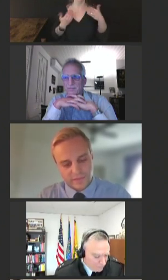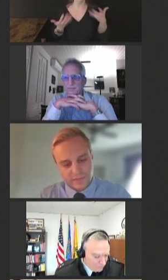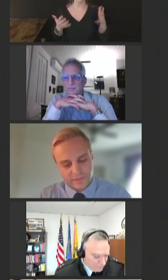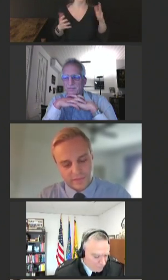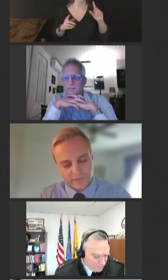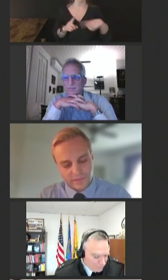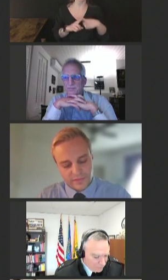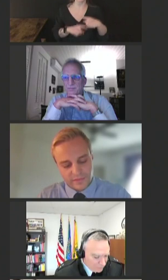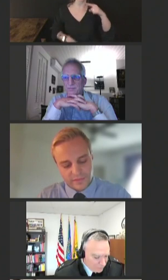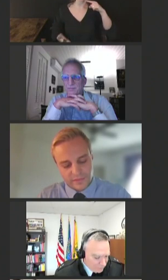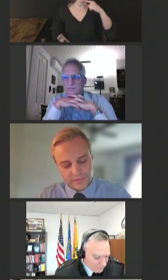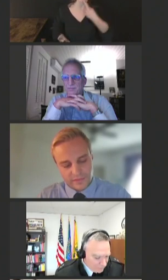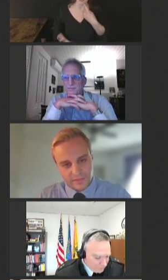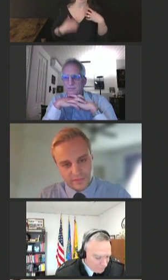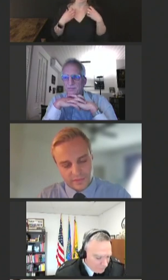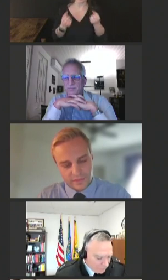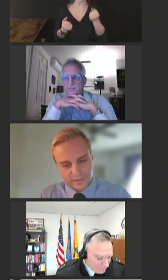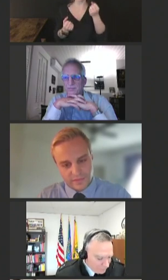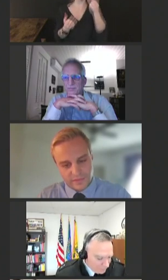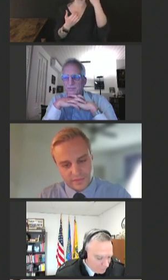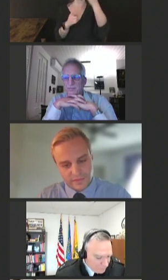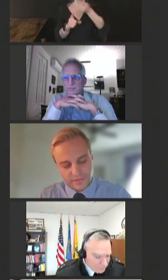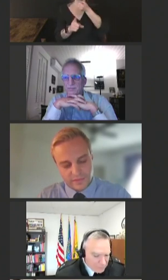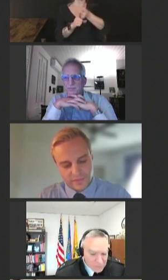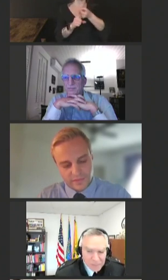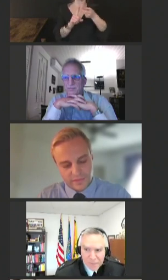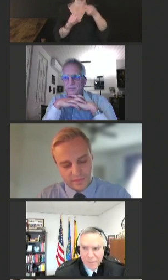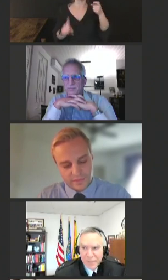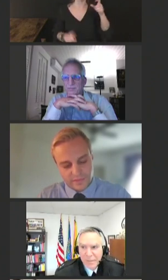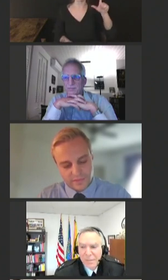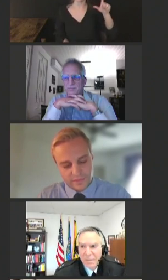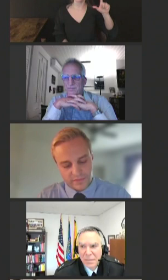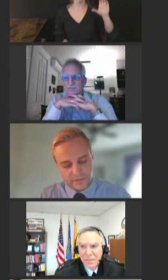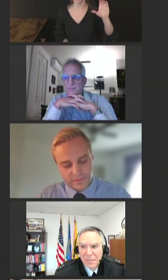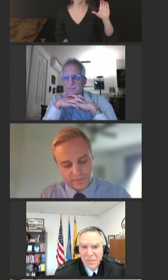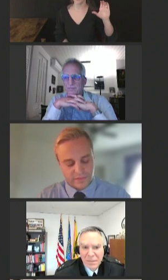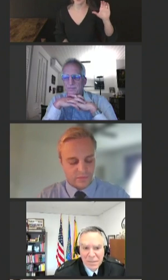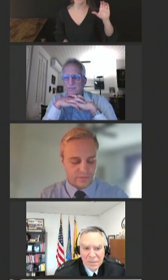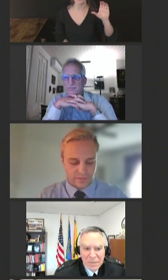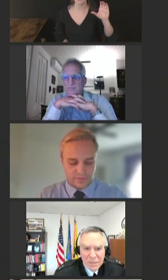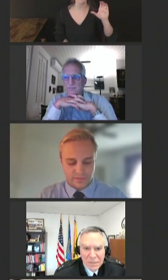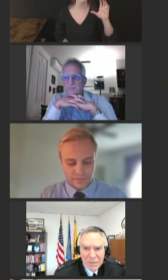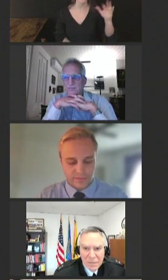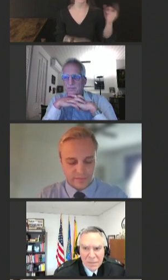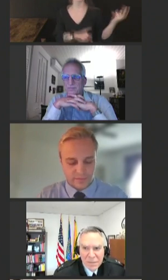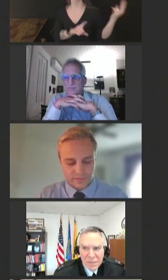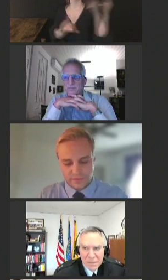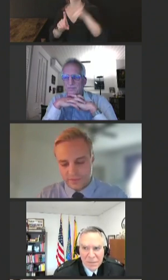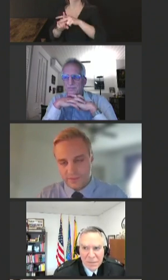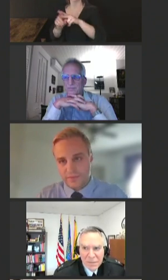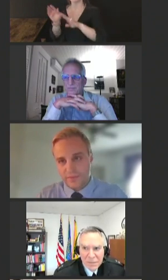of COVID-19 that you've shared with us on -- in developing our prevention strategies. Thank you.